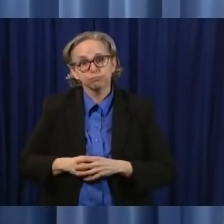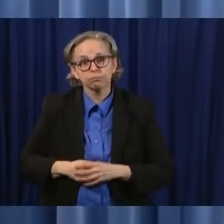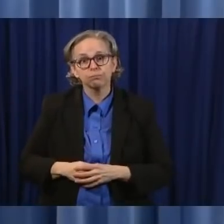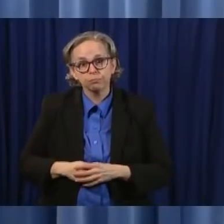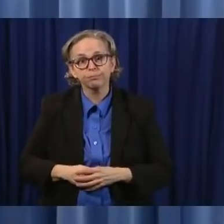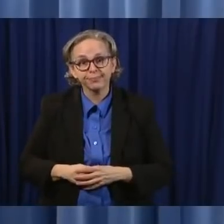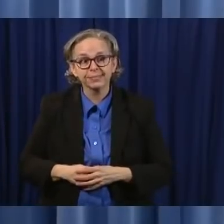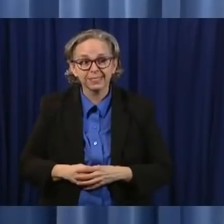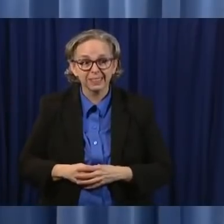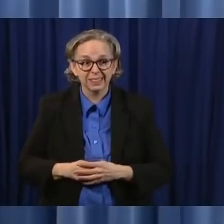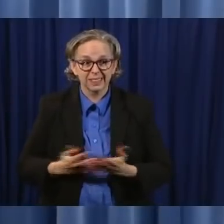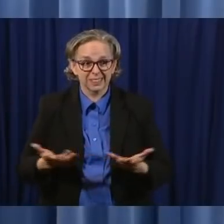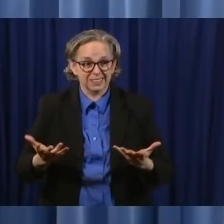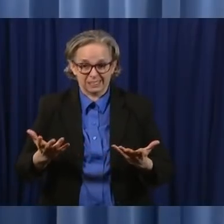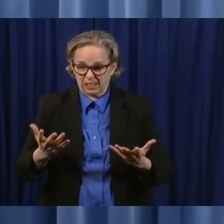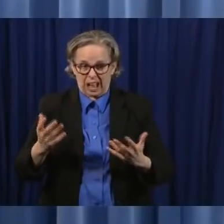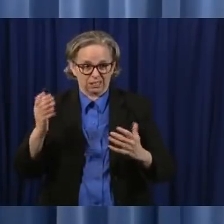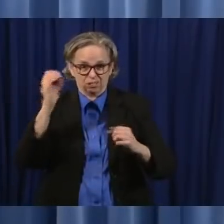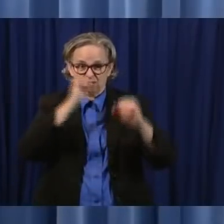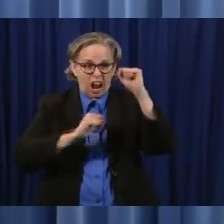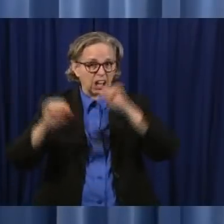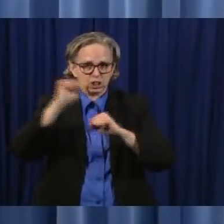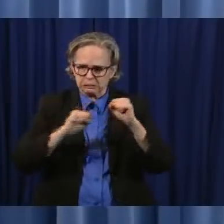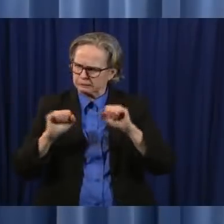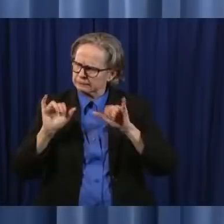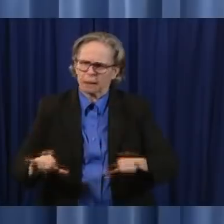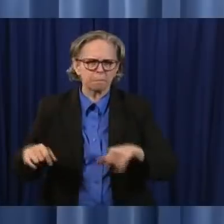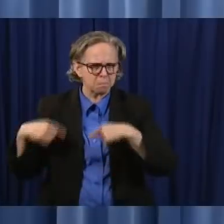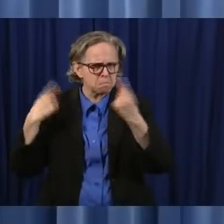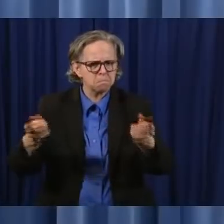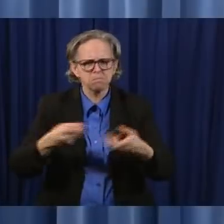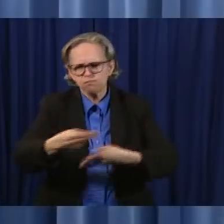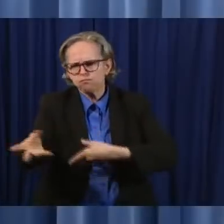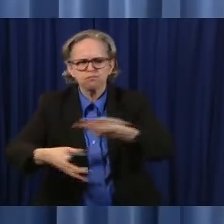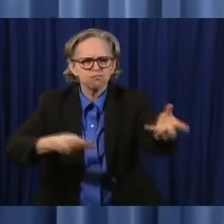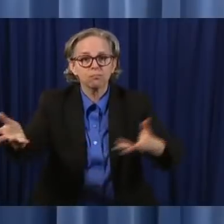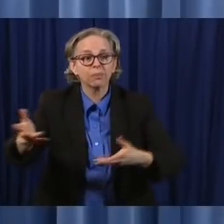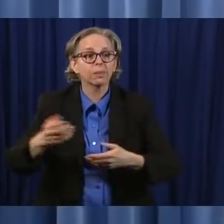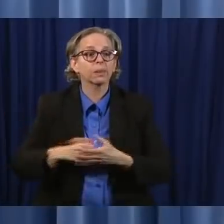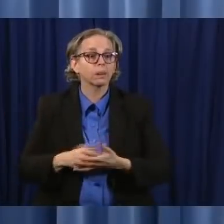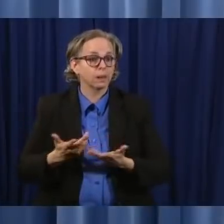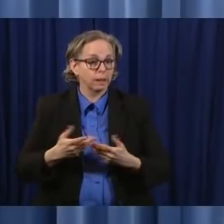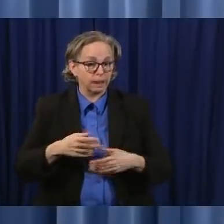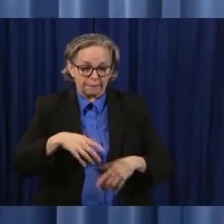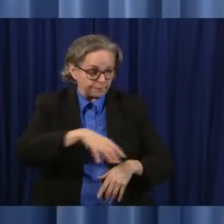WHO ARE OUT THERE WHO ARE DEALING WITH THIS PROBLEM EVERY DAY. A FUNDAMENTAL STRATEGY REMAINS